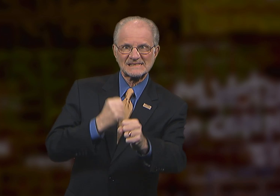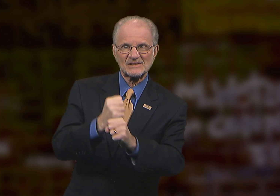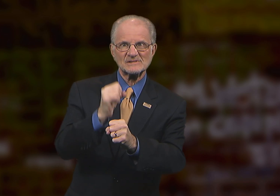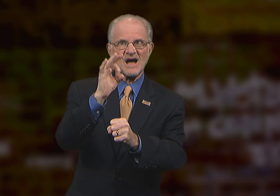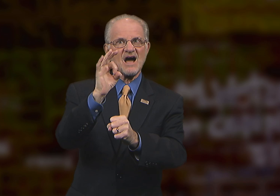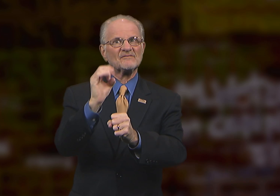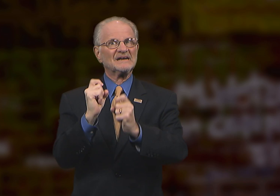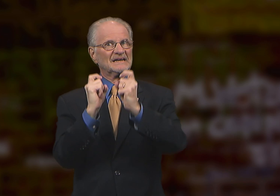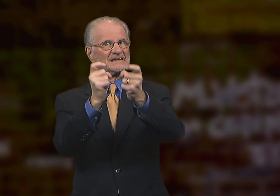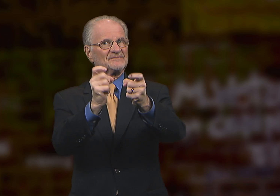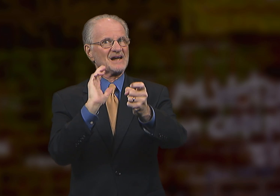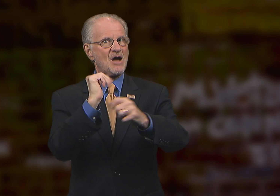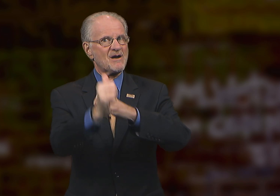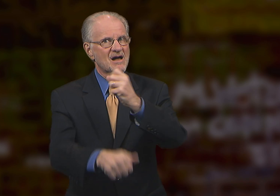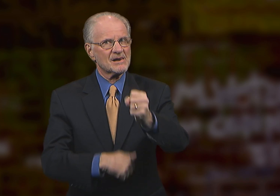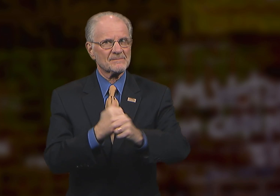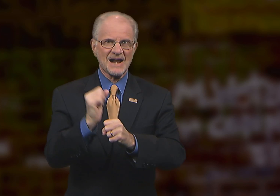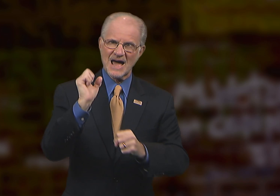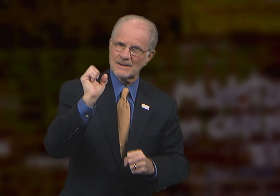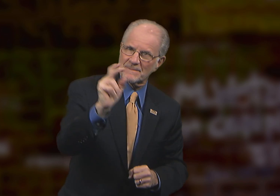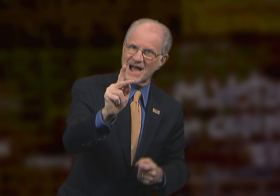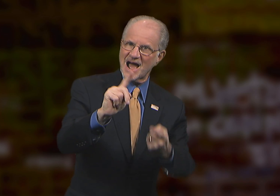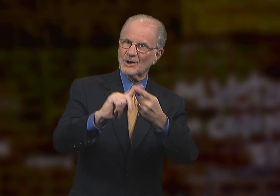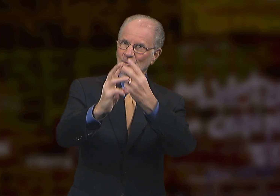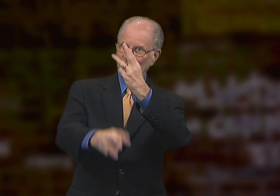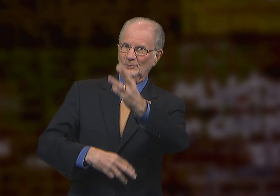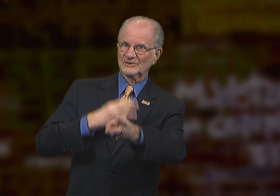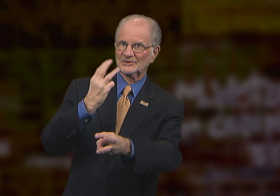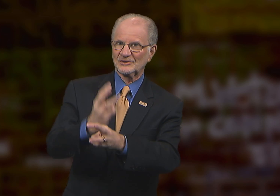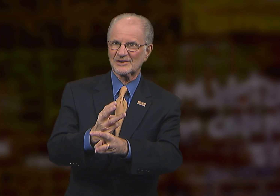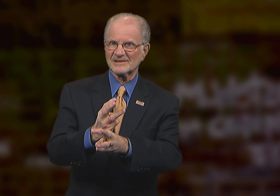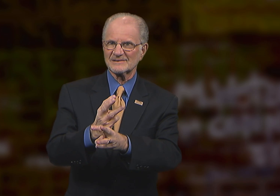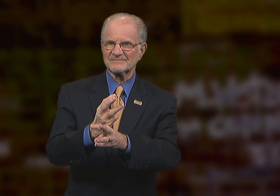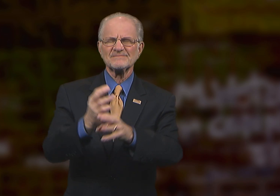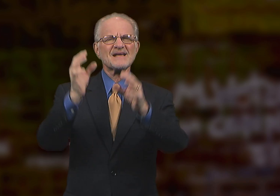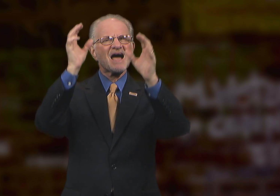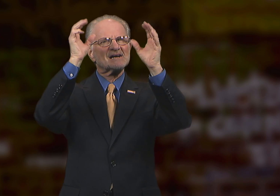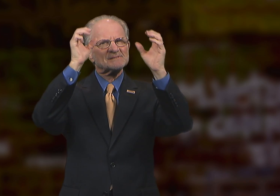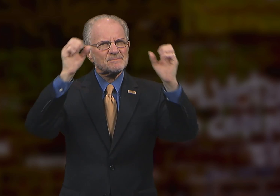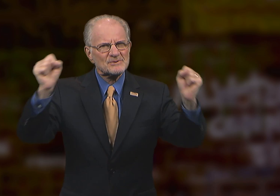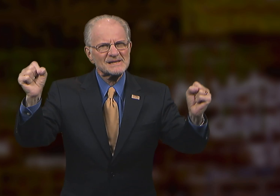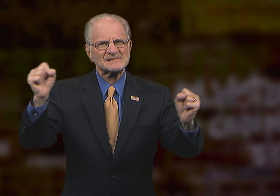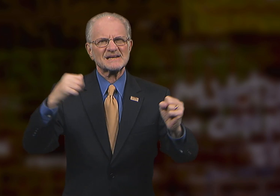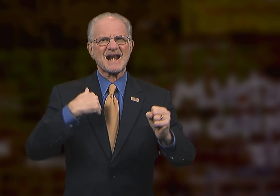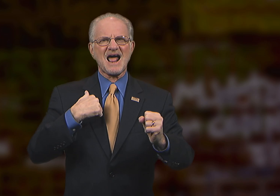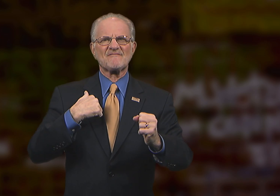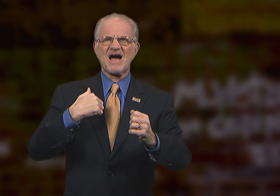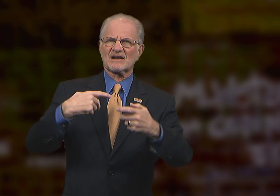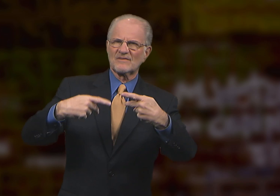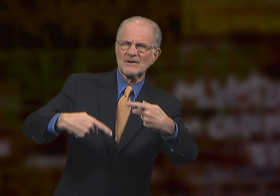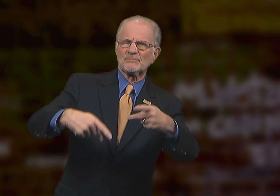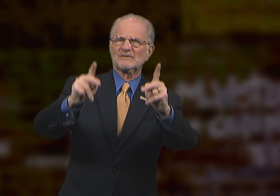of giving our alumni back to the world. As President, I have had the privilege of traveling